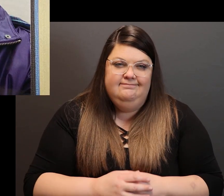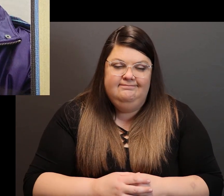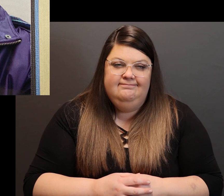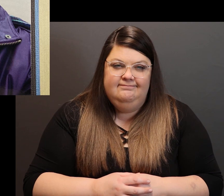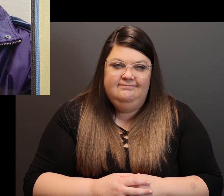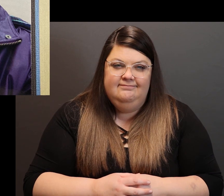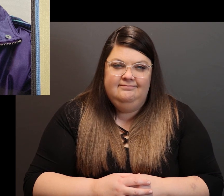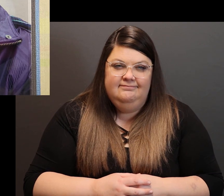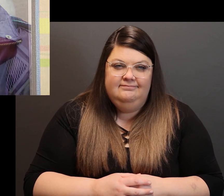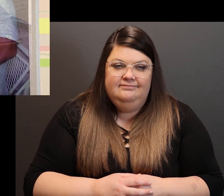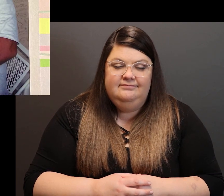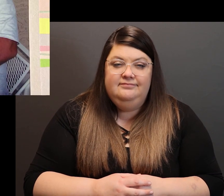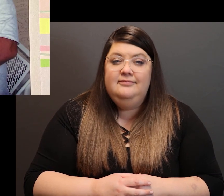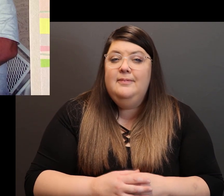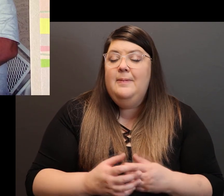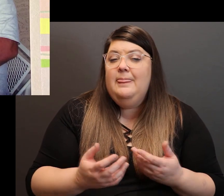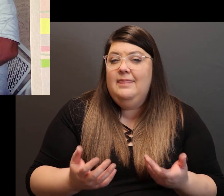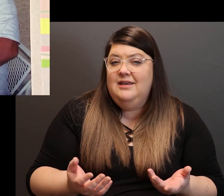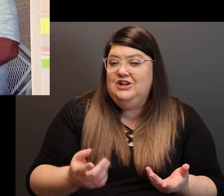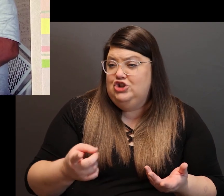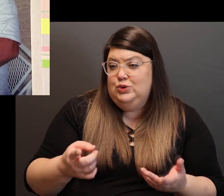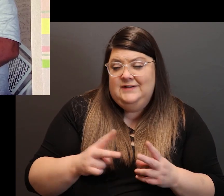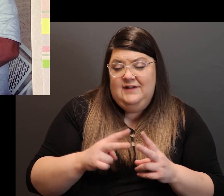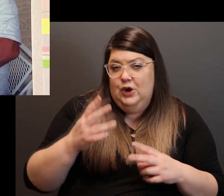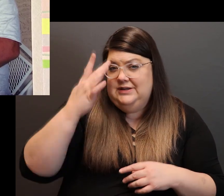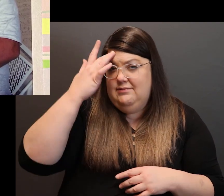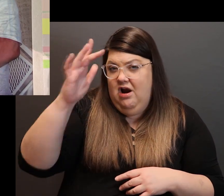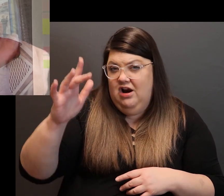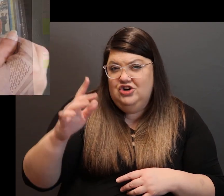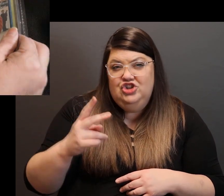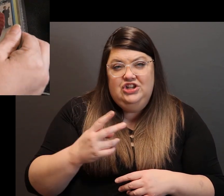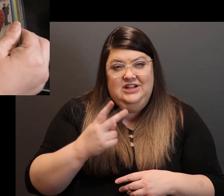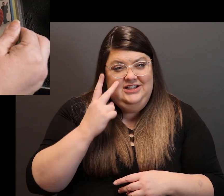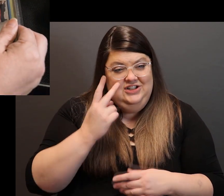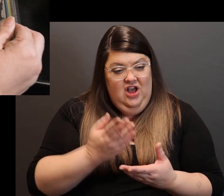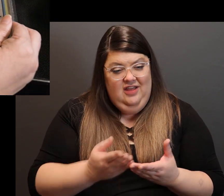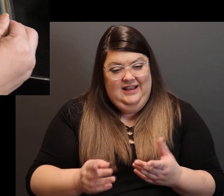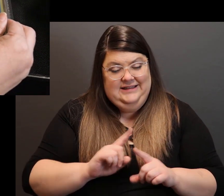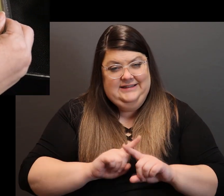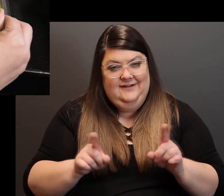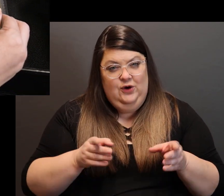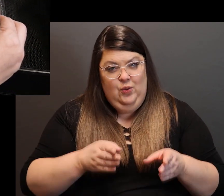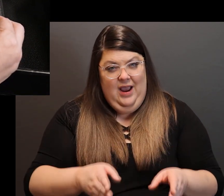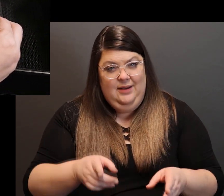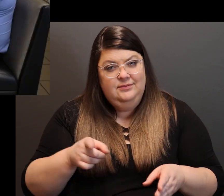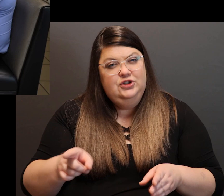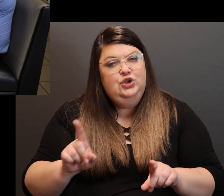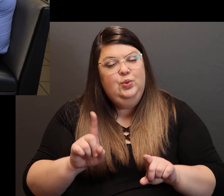She was super smart. She just saw things in a different way and she went to go work for the